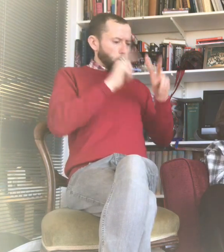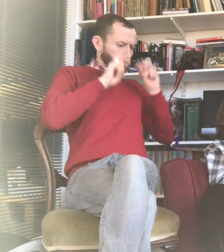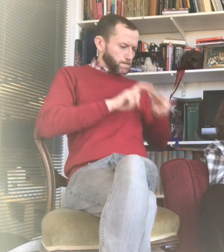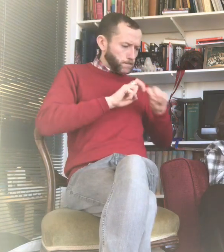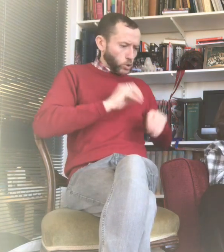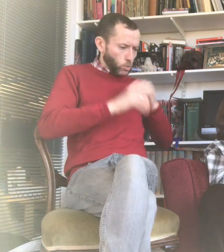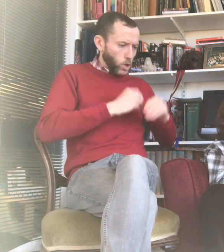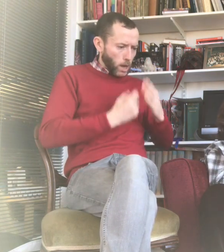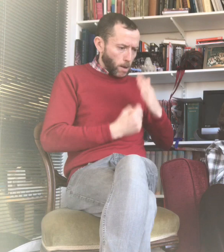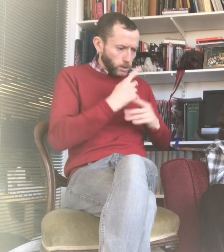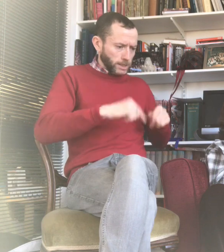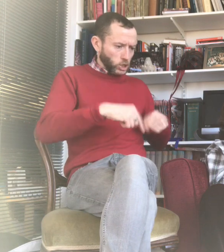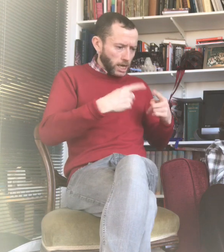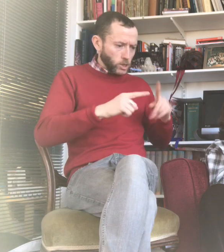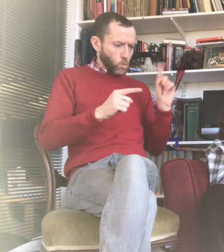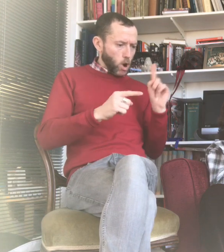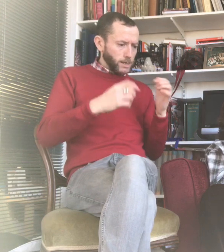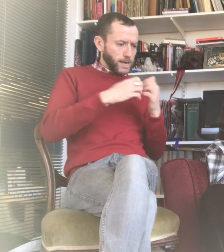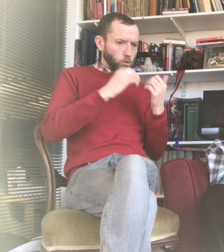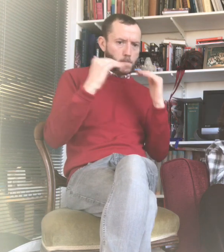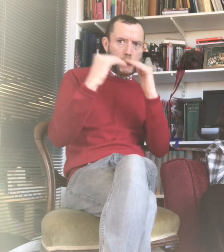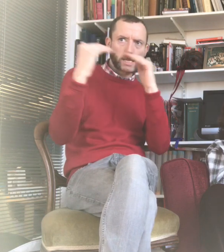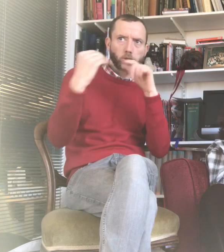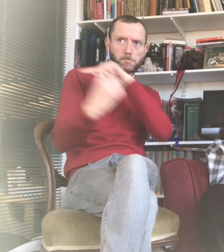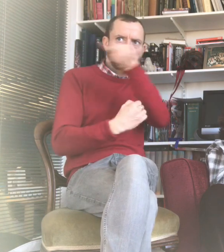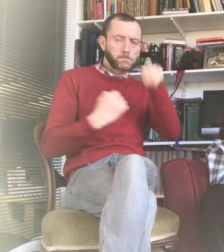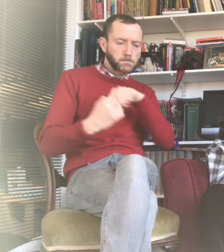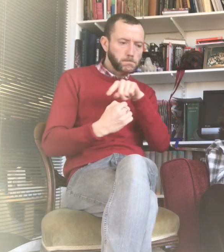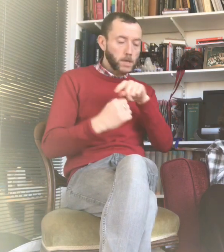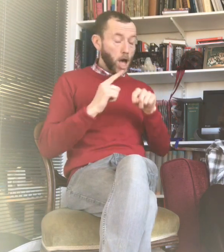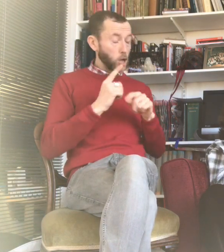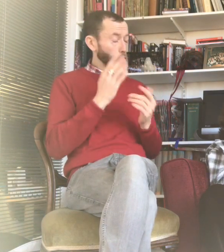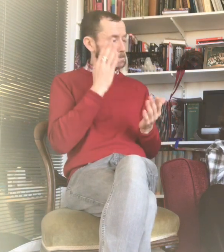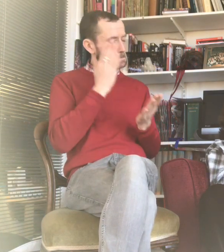challenges are. And I do powerfully and deeply believe that, that is a